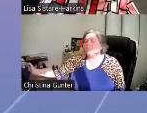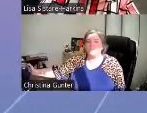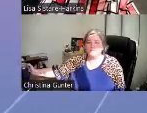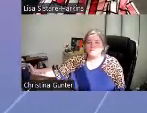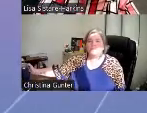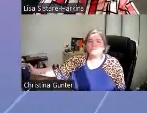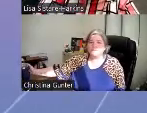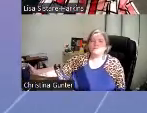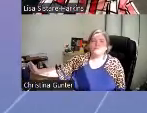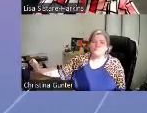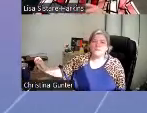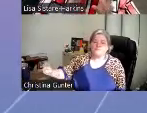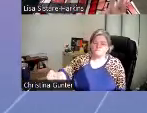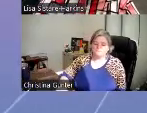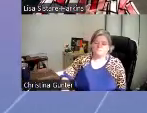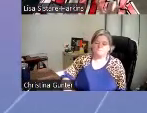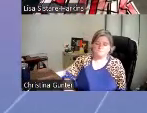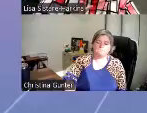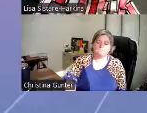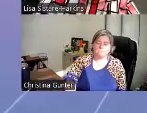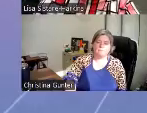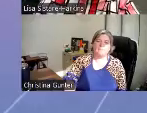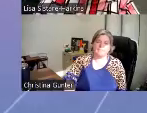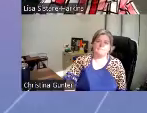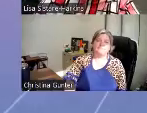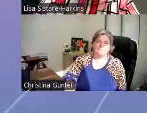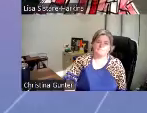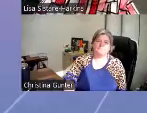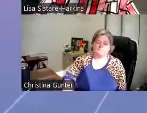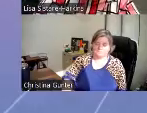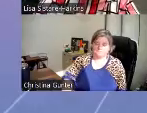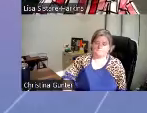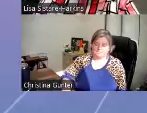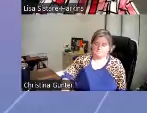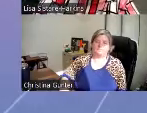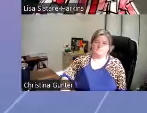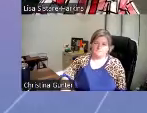We go above and beyond to make sure information is not shared.